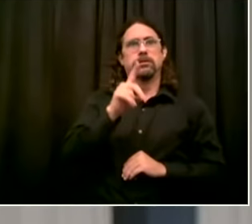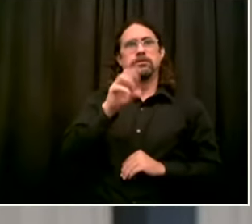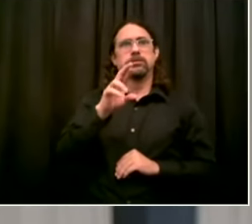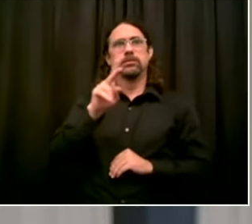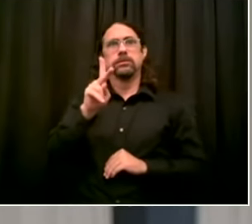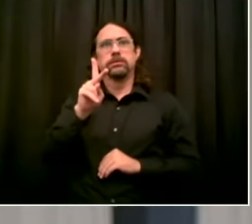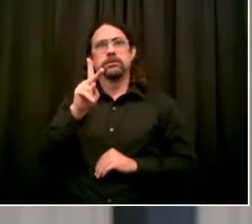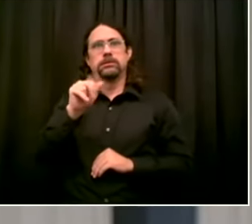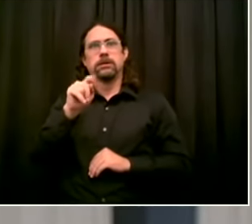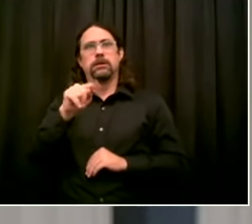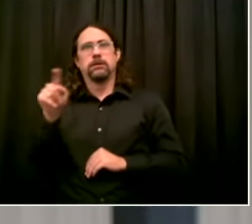COMMUNITY.